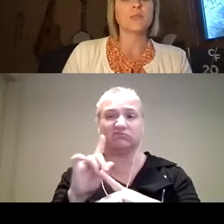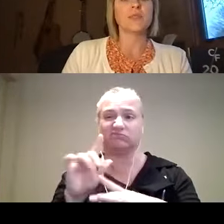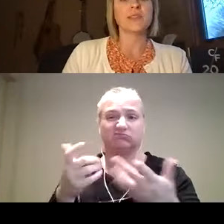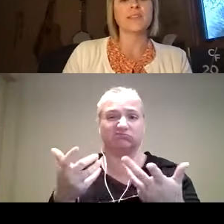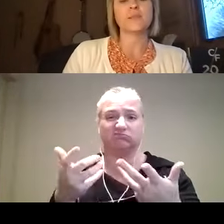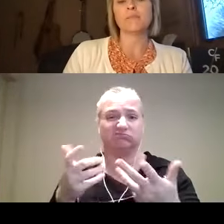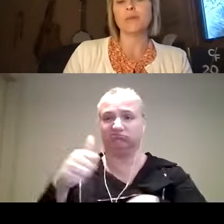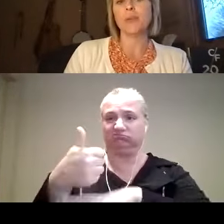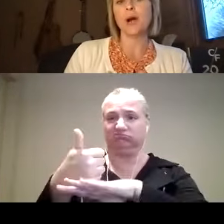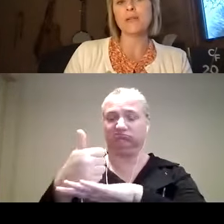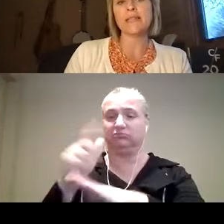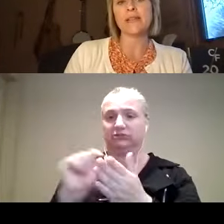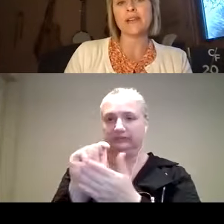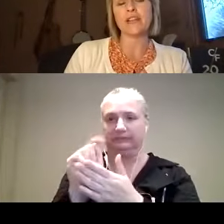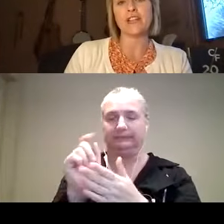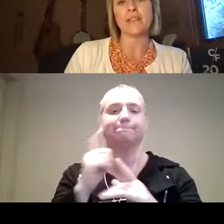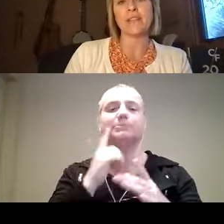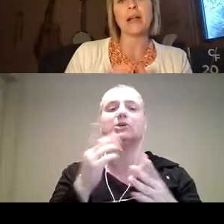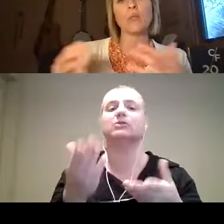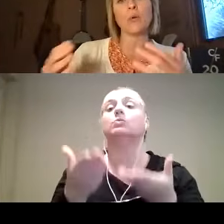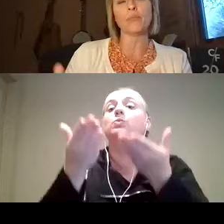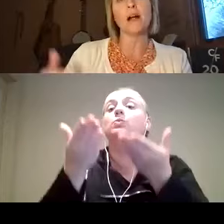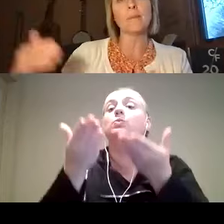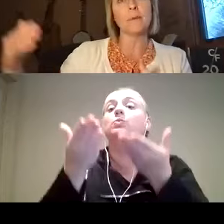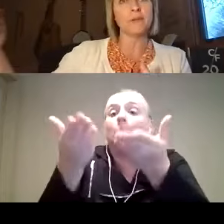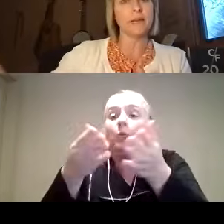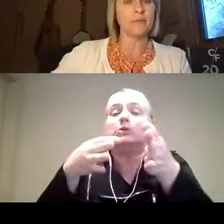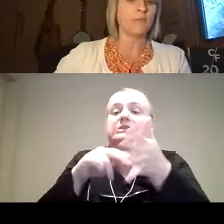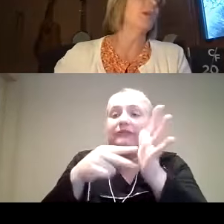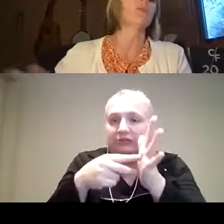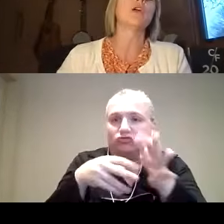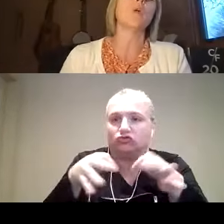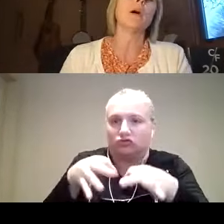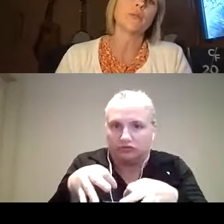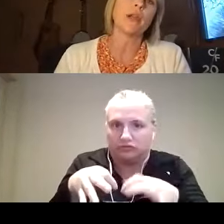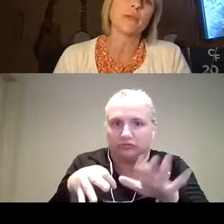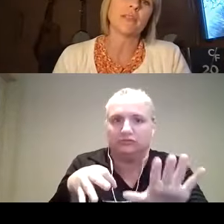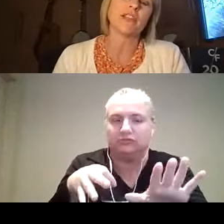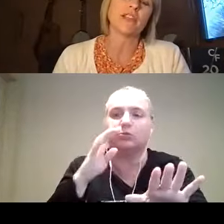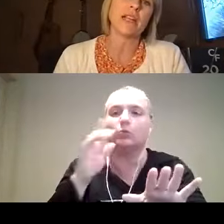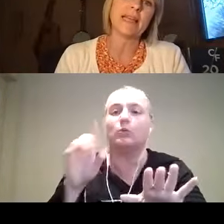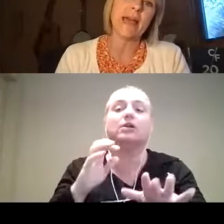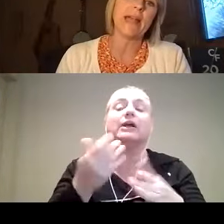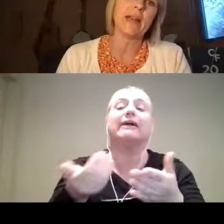with this proposed definition that we'll probably, when we go up for reauthorization again,